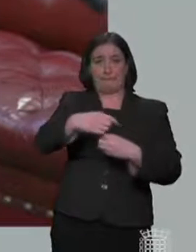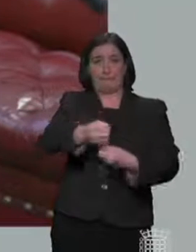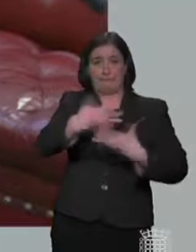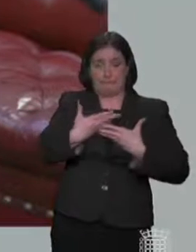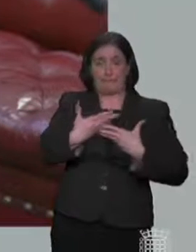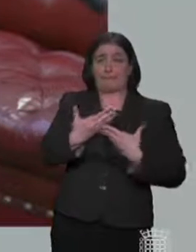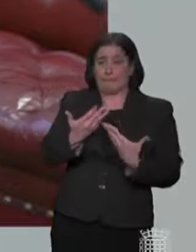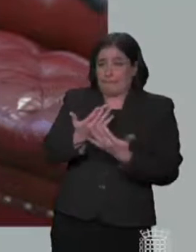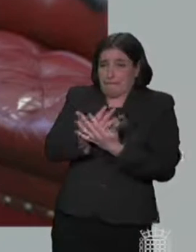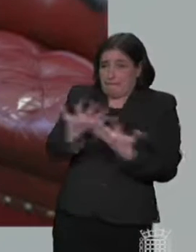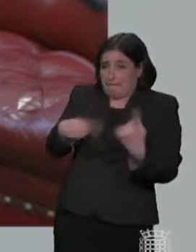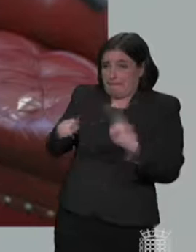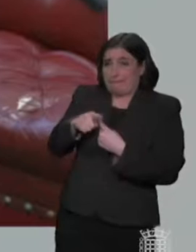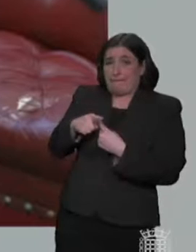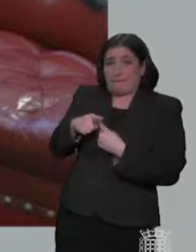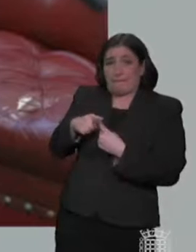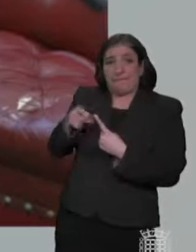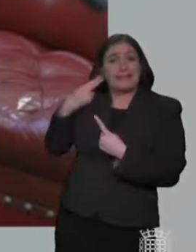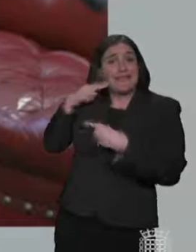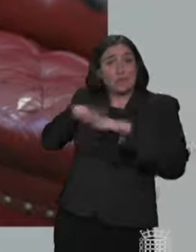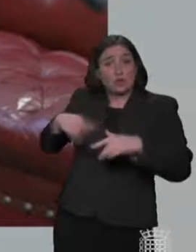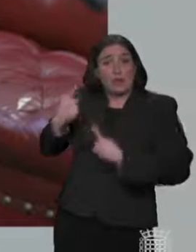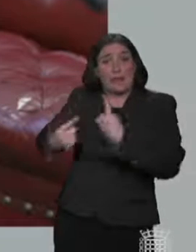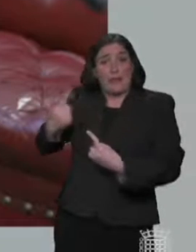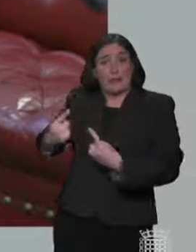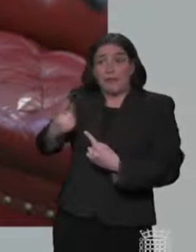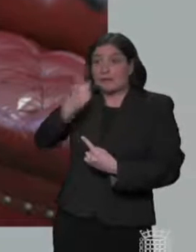this is because deaf children must have an education health and care plan in order to